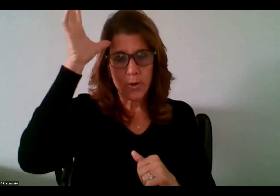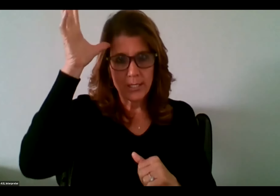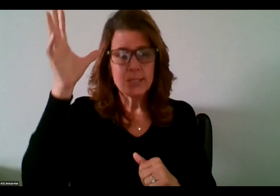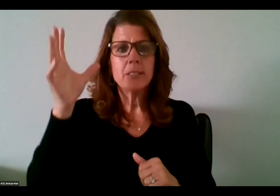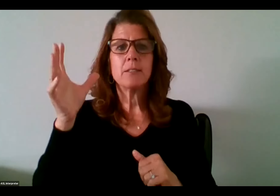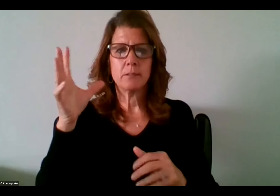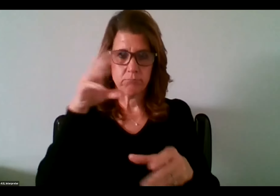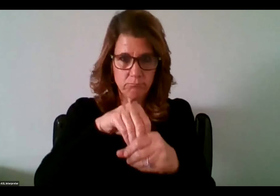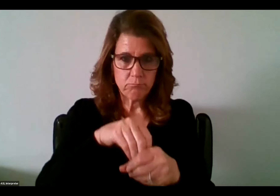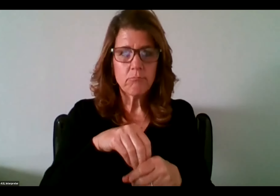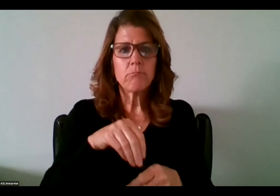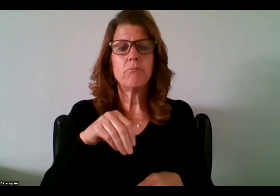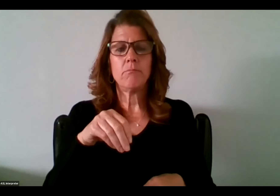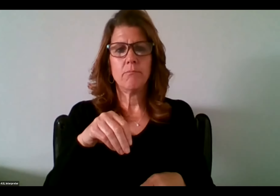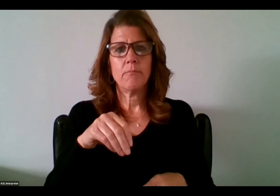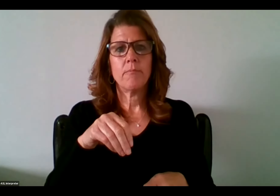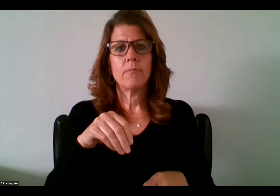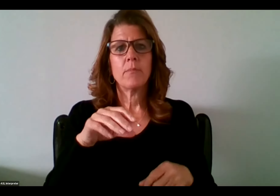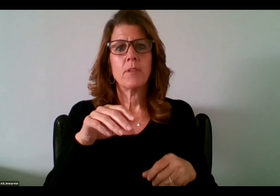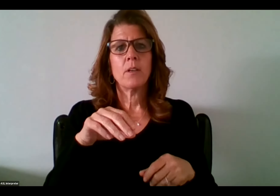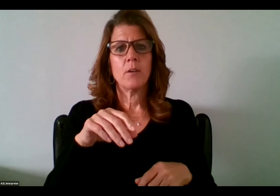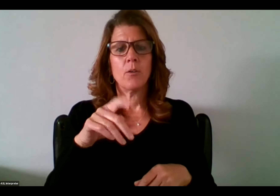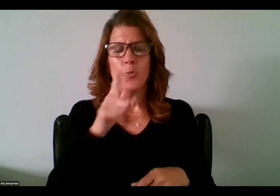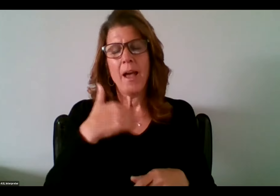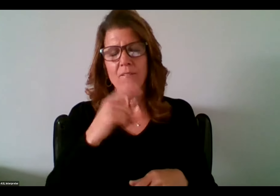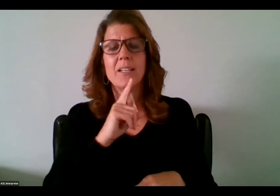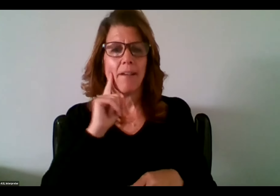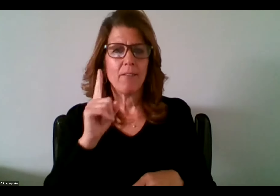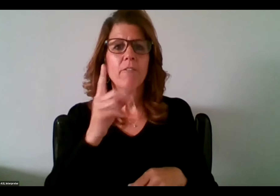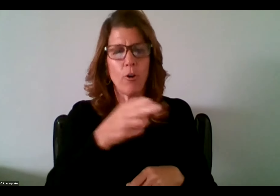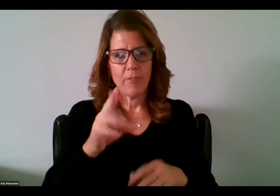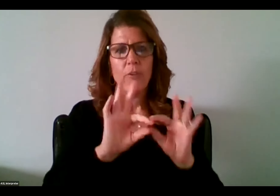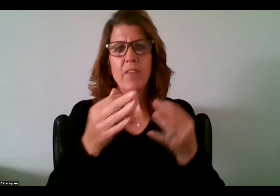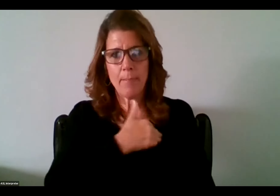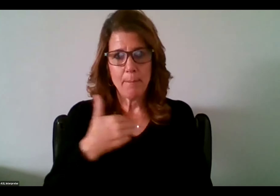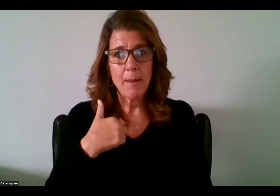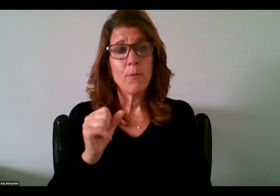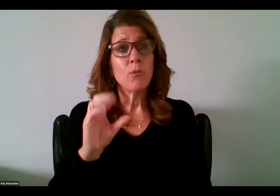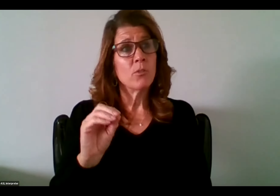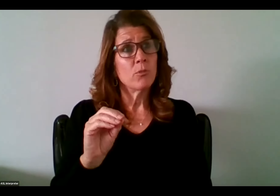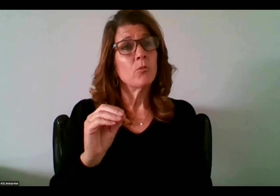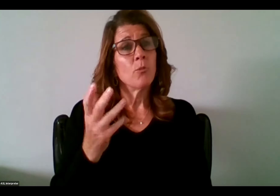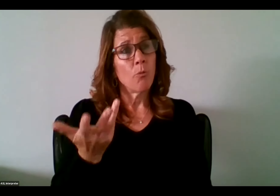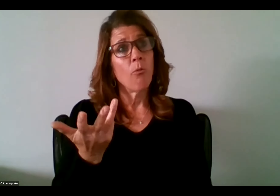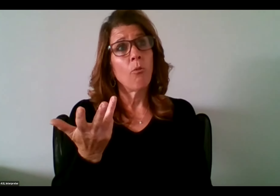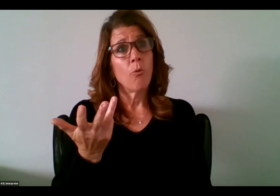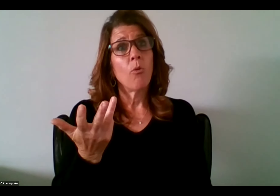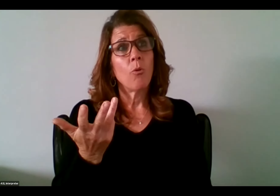Family members who are Deaf and hard of hearing. So basically it would bring to full membership